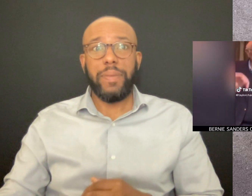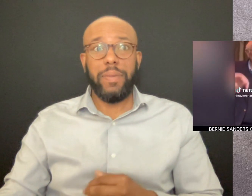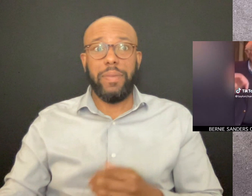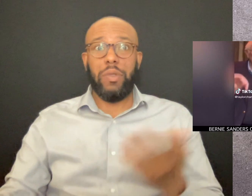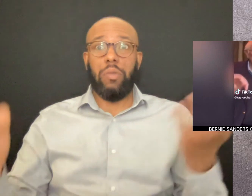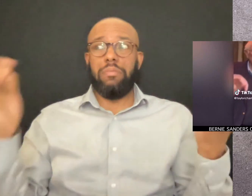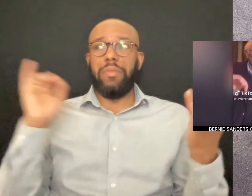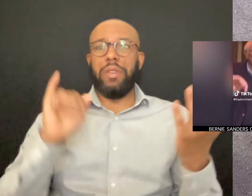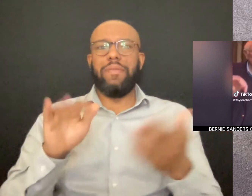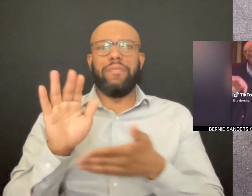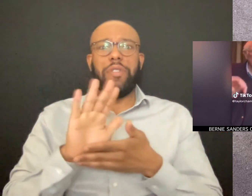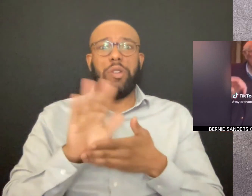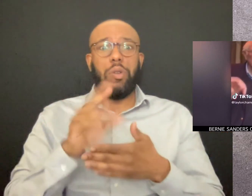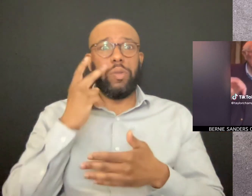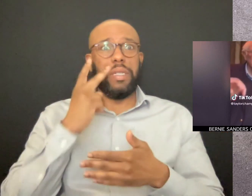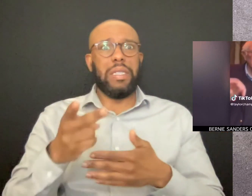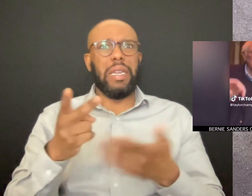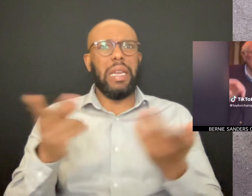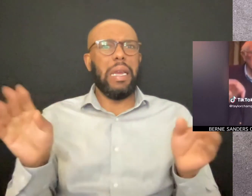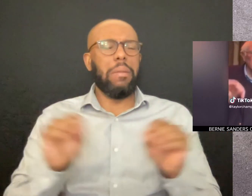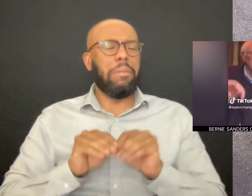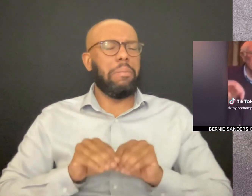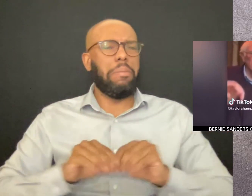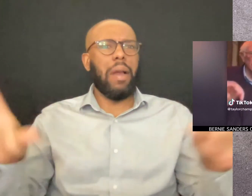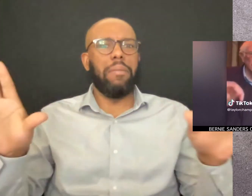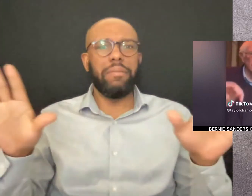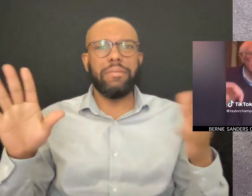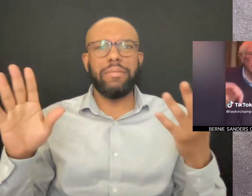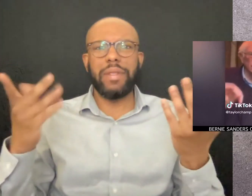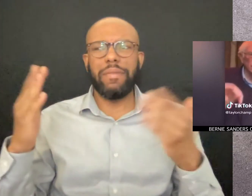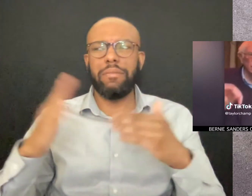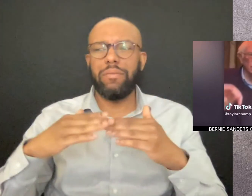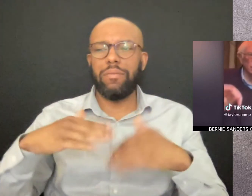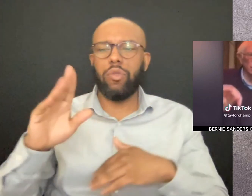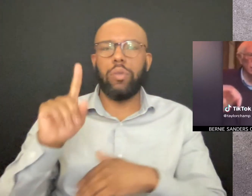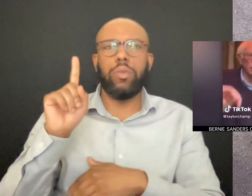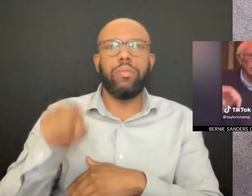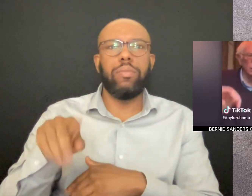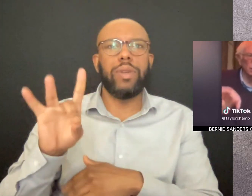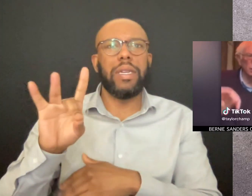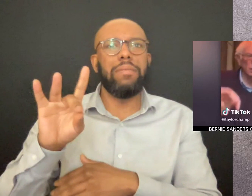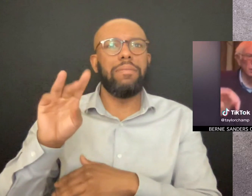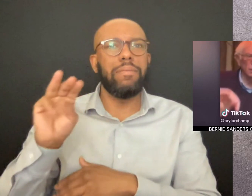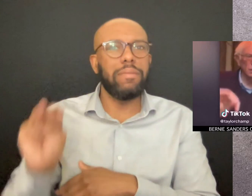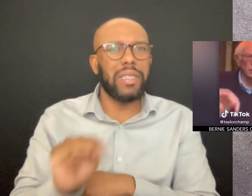the video has gone viral with over 1.8 million views